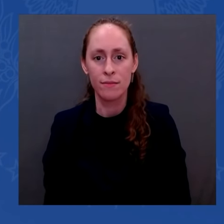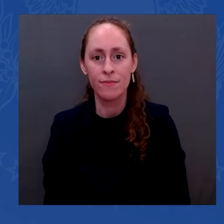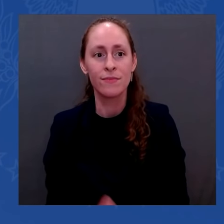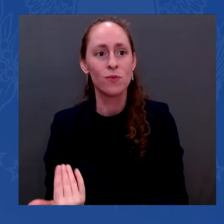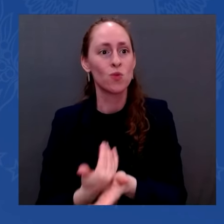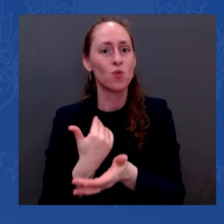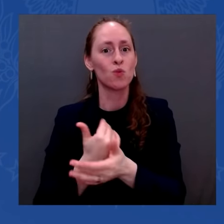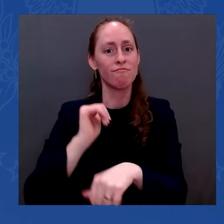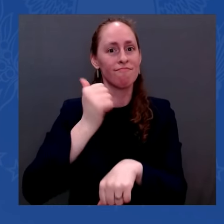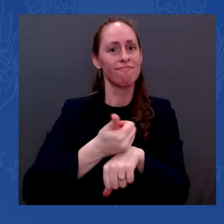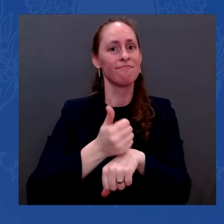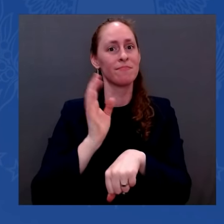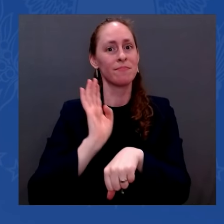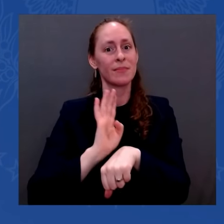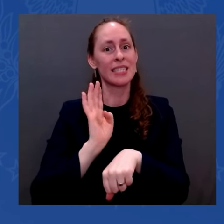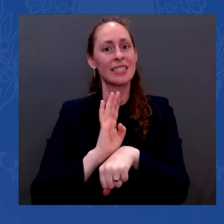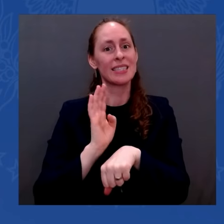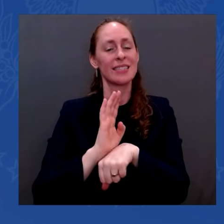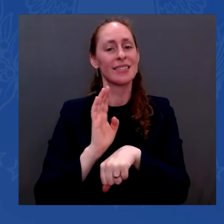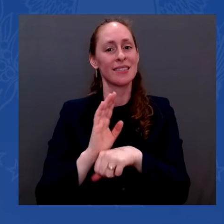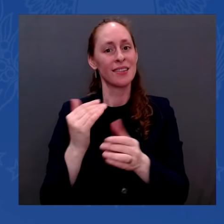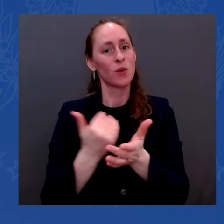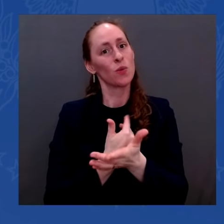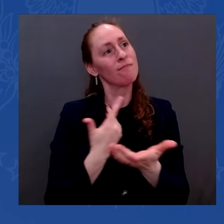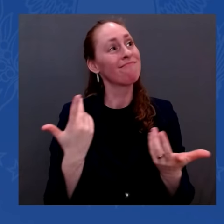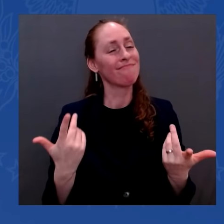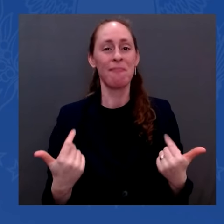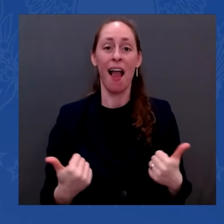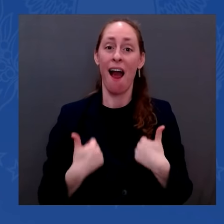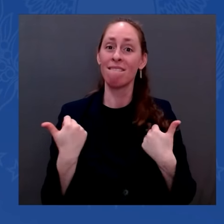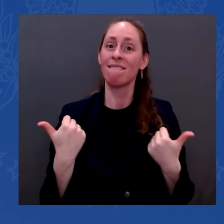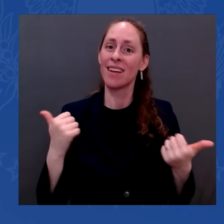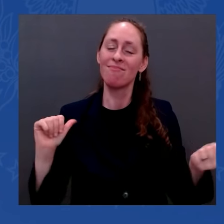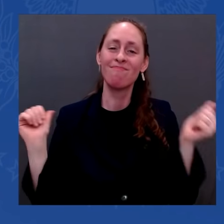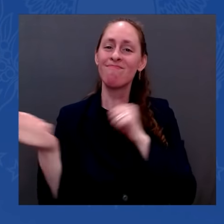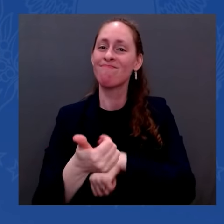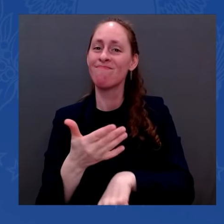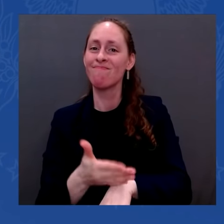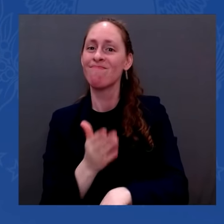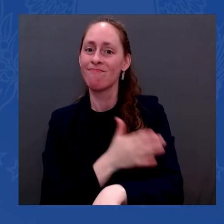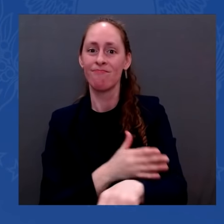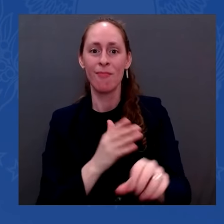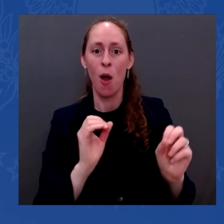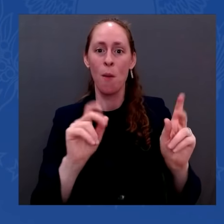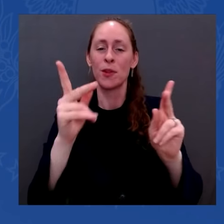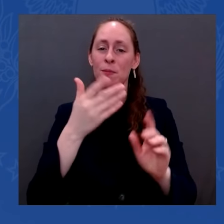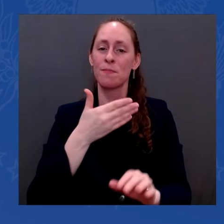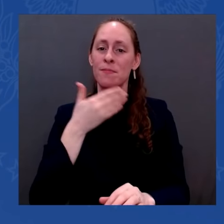And so, building out a battery supply chain in the region where you live,